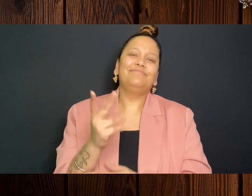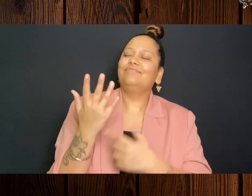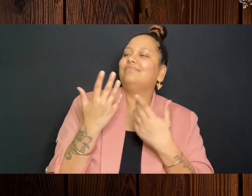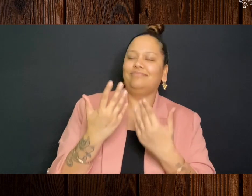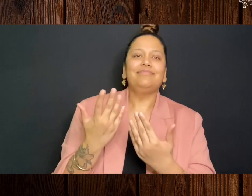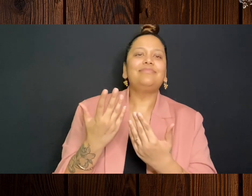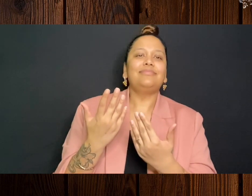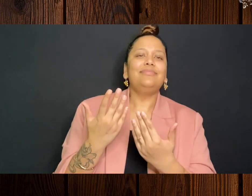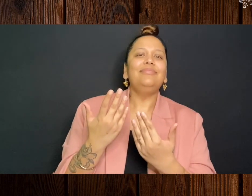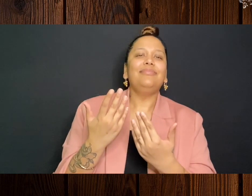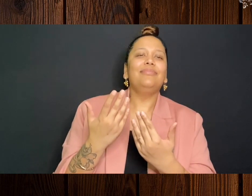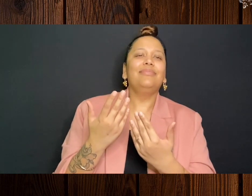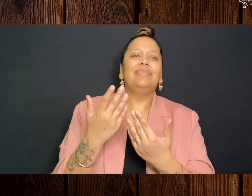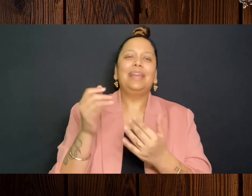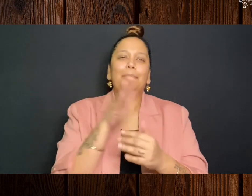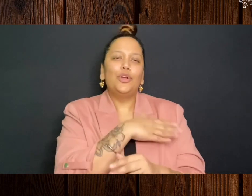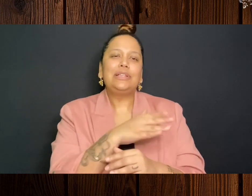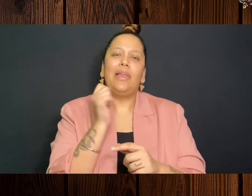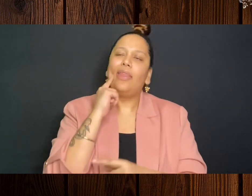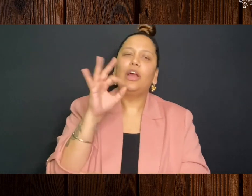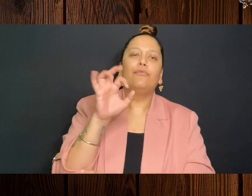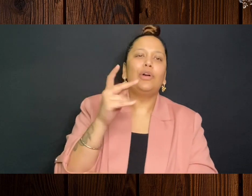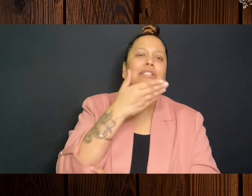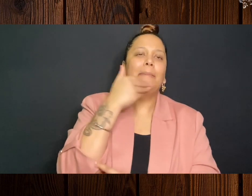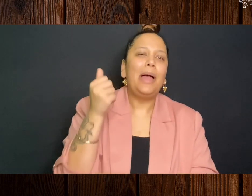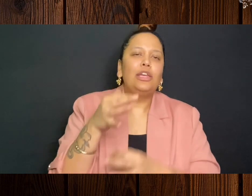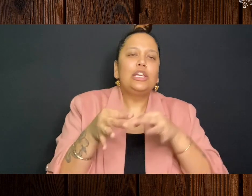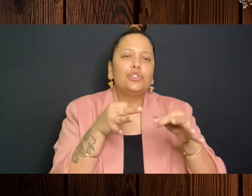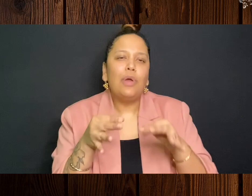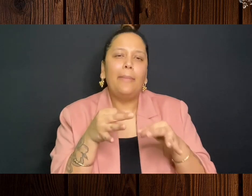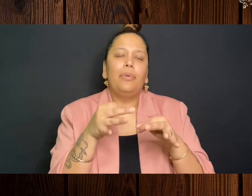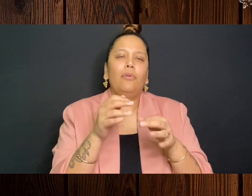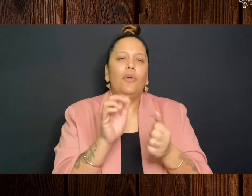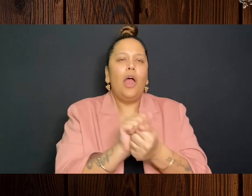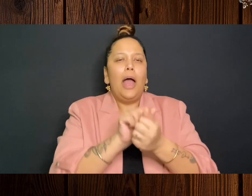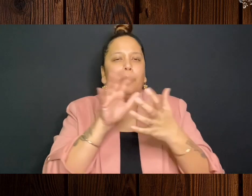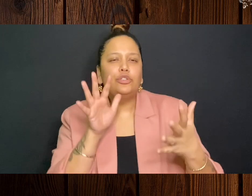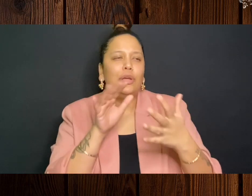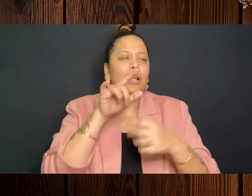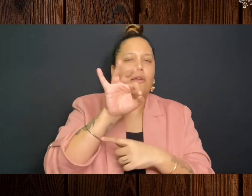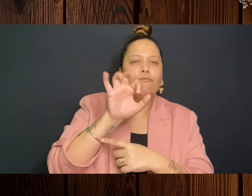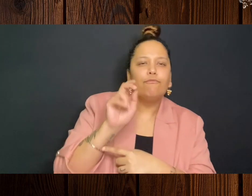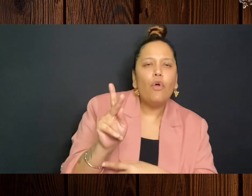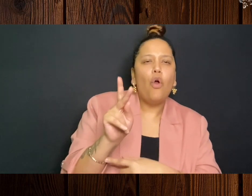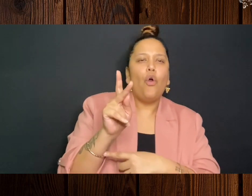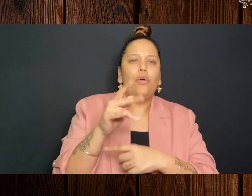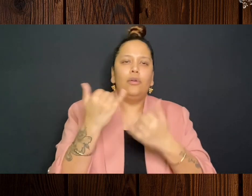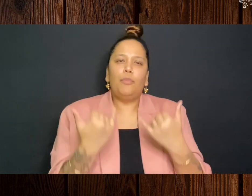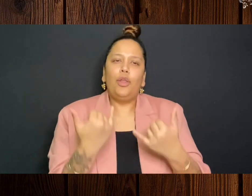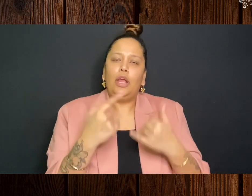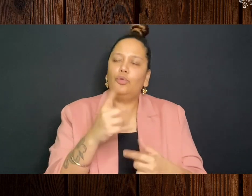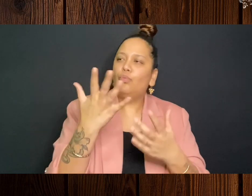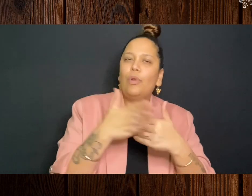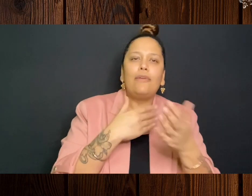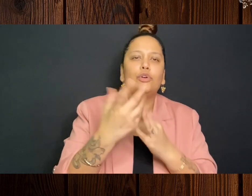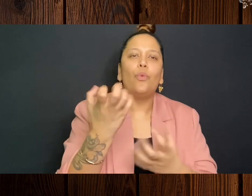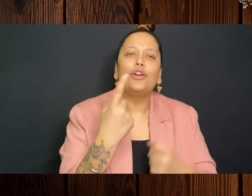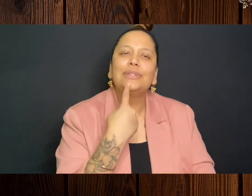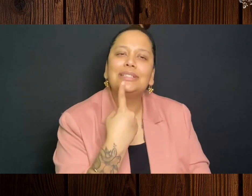music. I think Folk is a better descriptor, contemporary folk, whatever you want to say, right? Whatever sells, whatever box, you